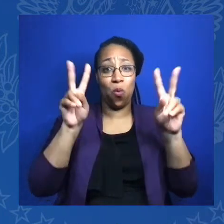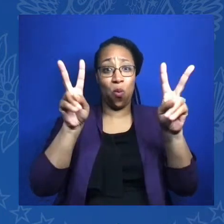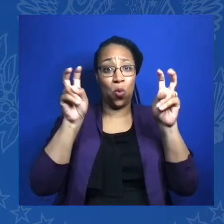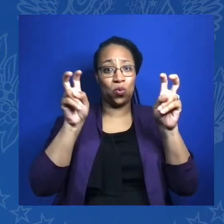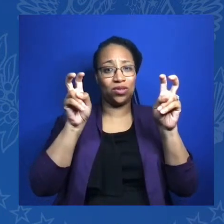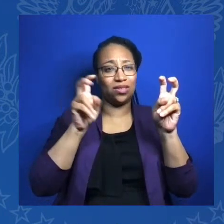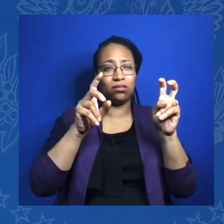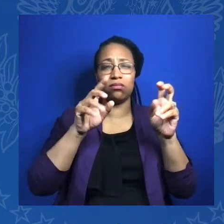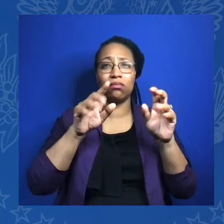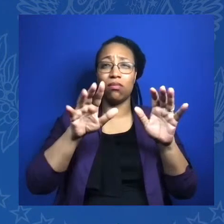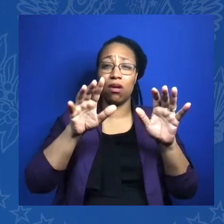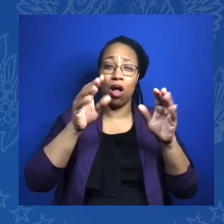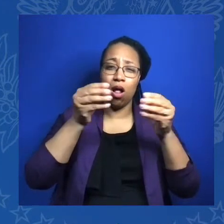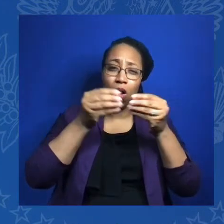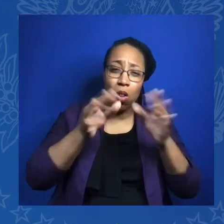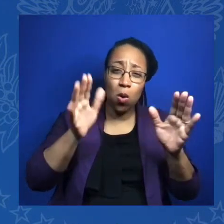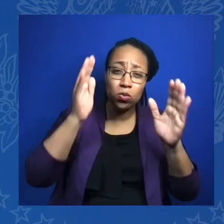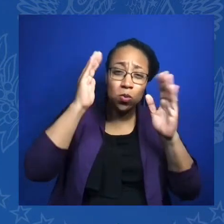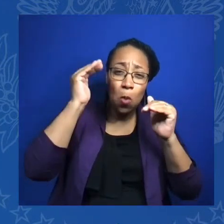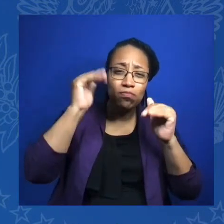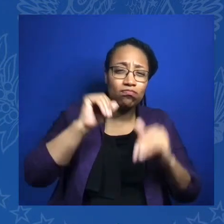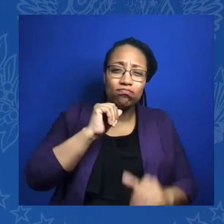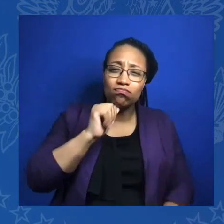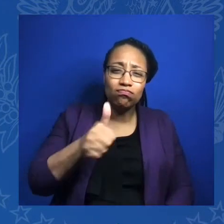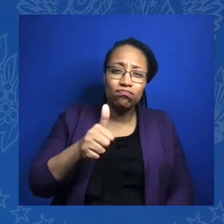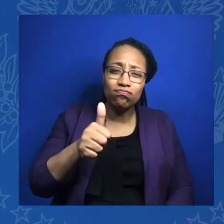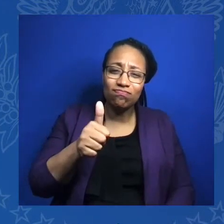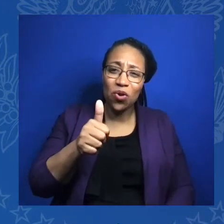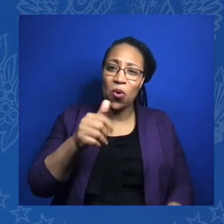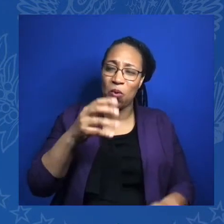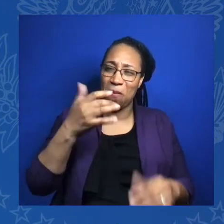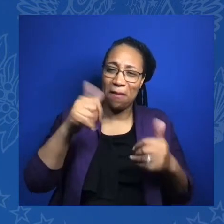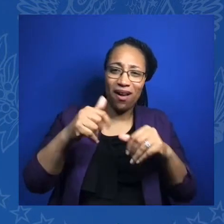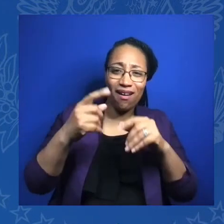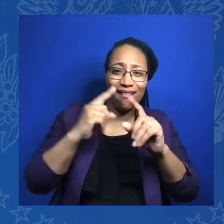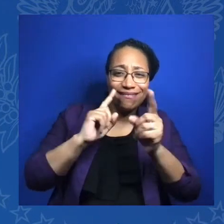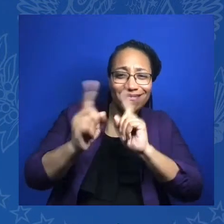"One of the American qualities that we absorbed is to be optimistic.